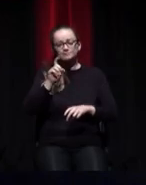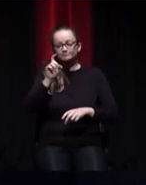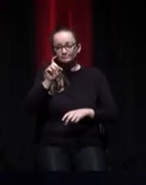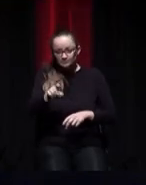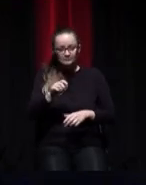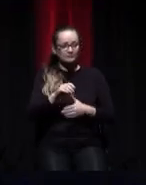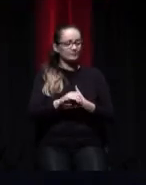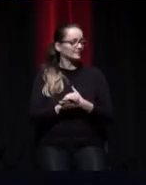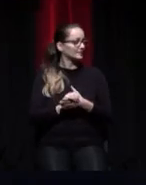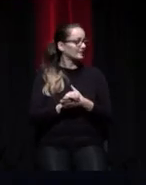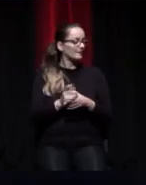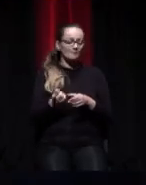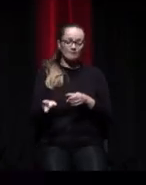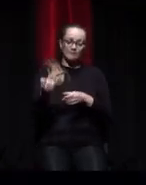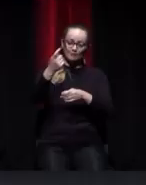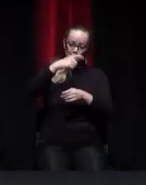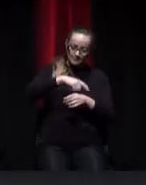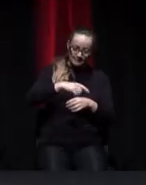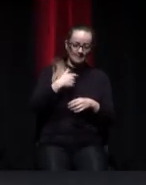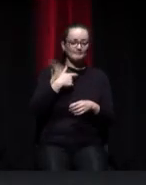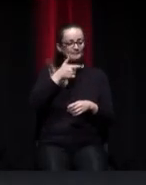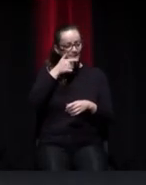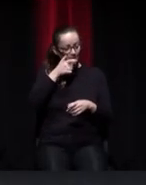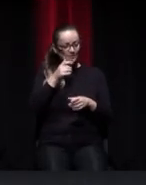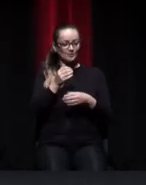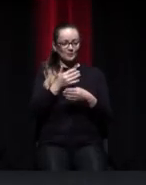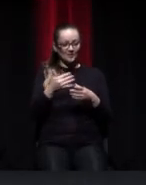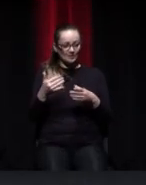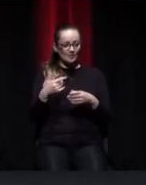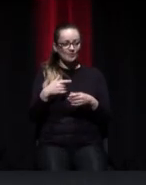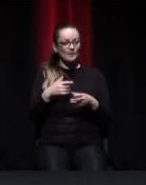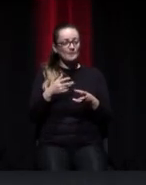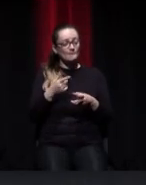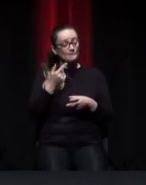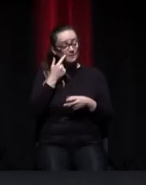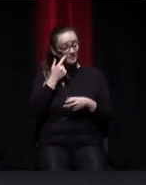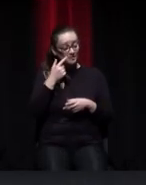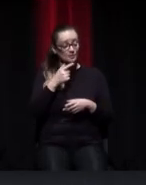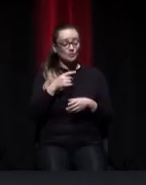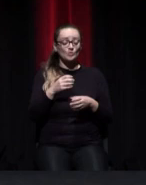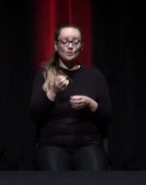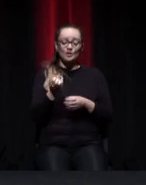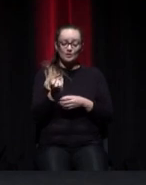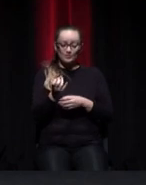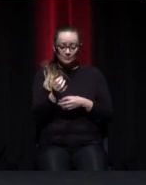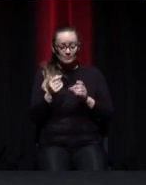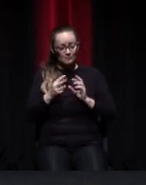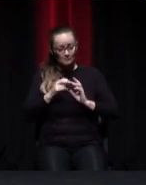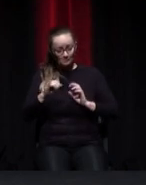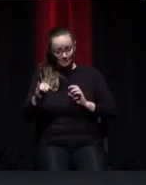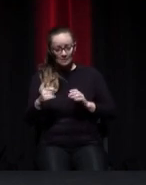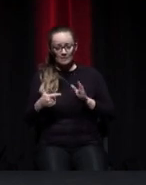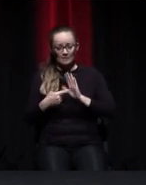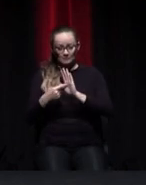to watch Christian's channel. Because we know the algorithm will show us that, and we'll watch it.